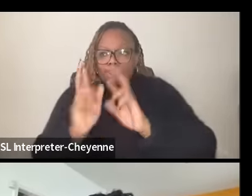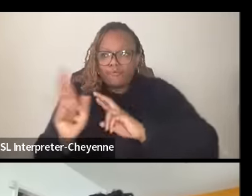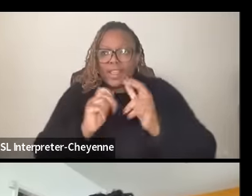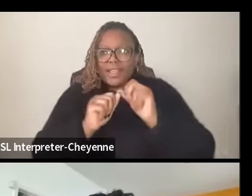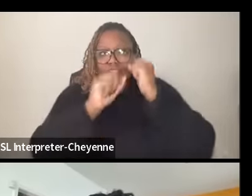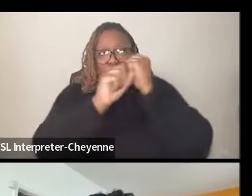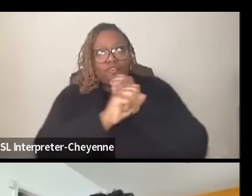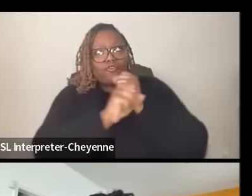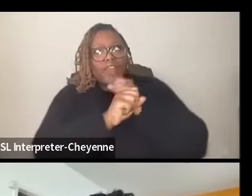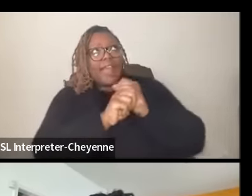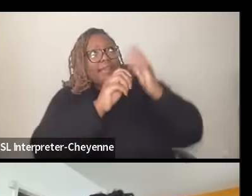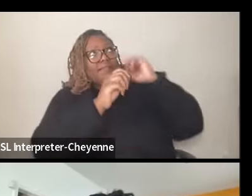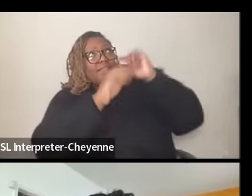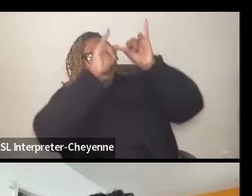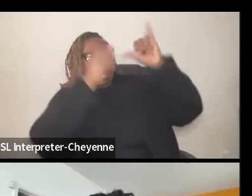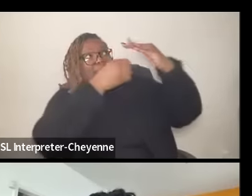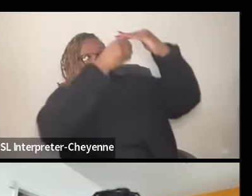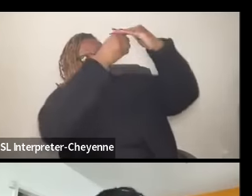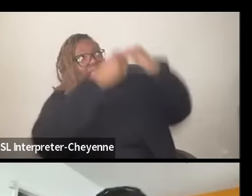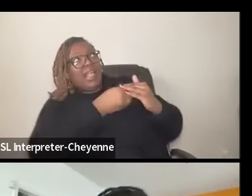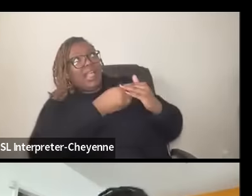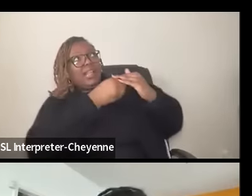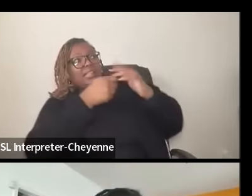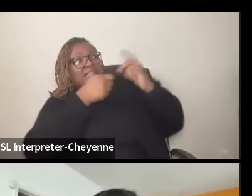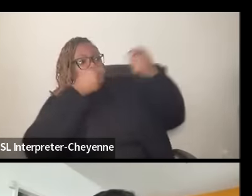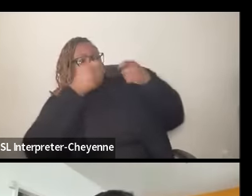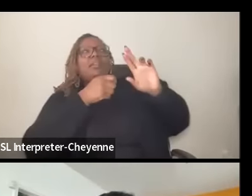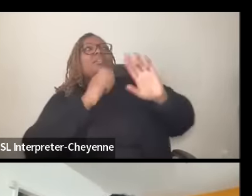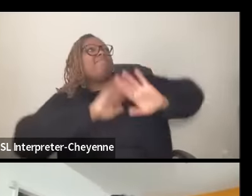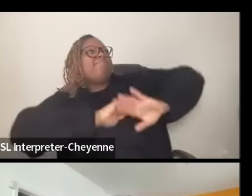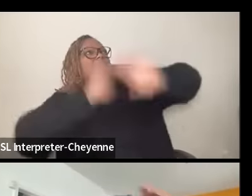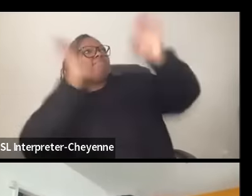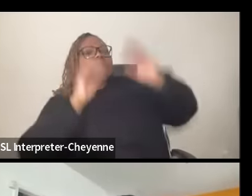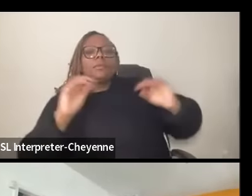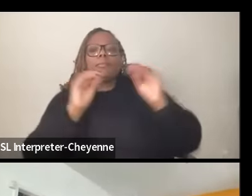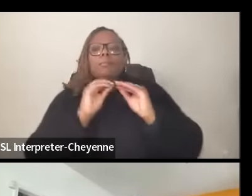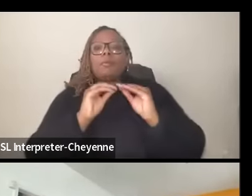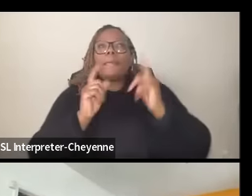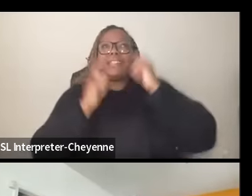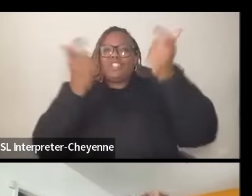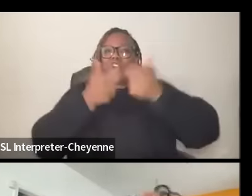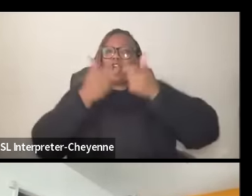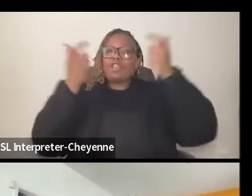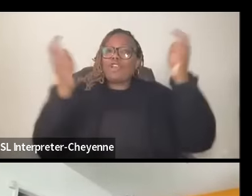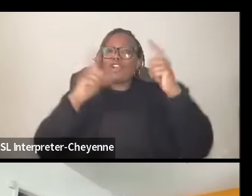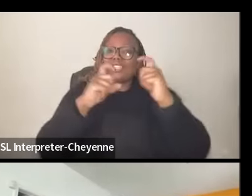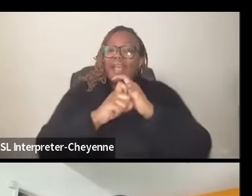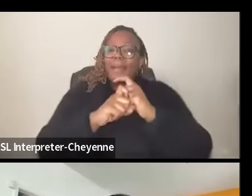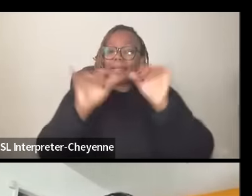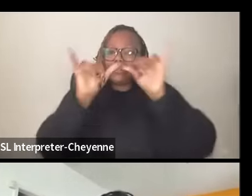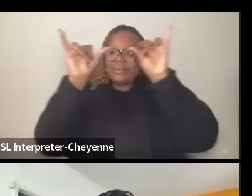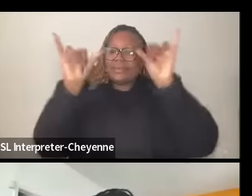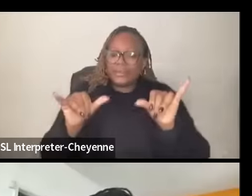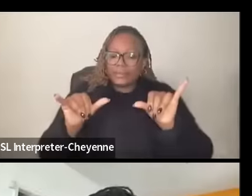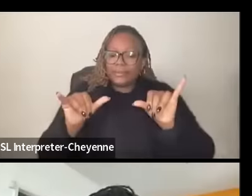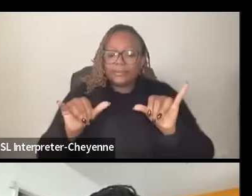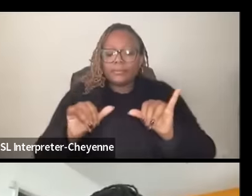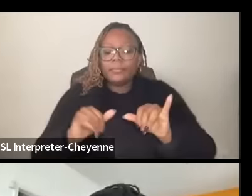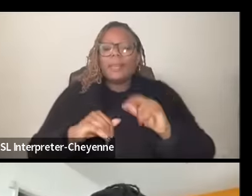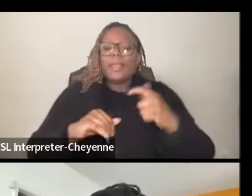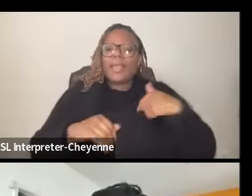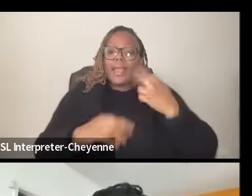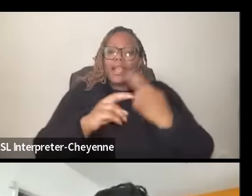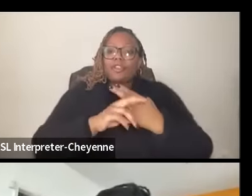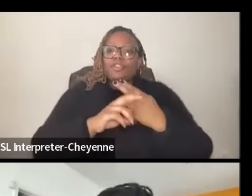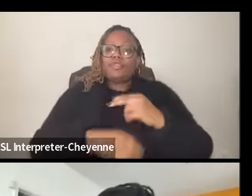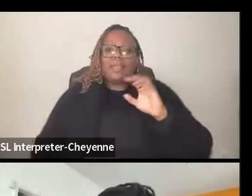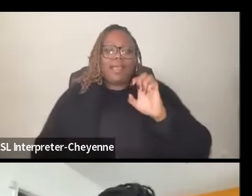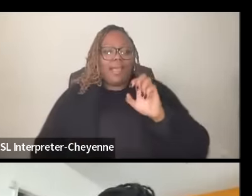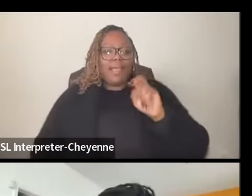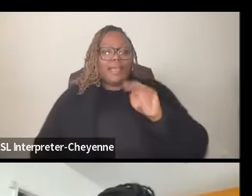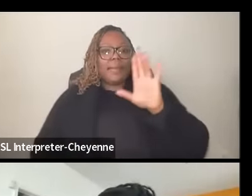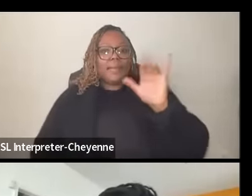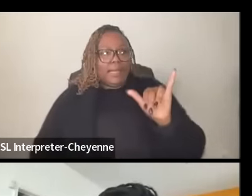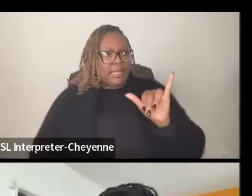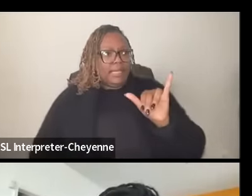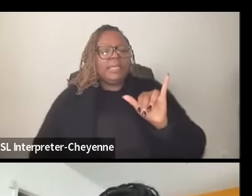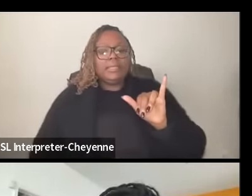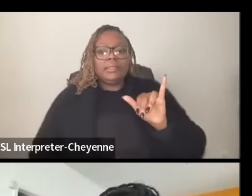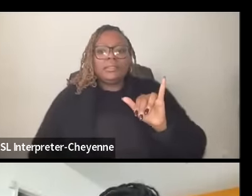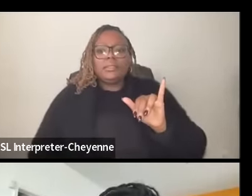a very uh large and complex uh enemy and set of enemies and I I do use that term deliberately but